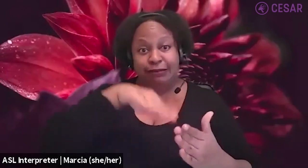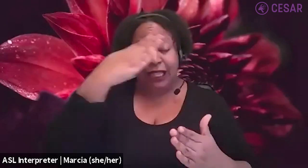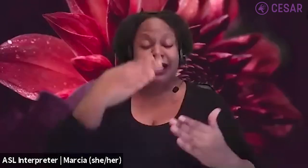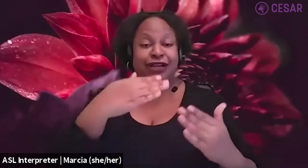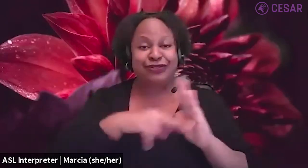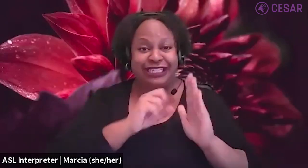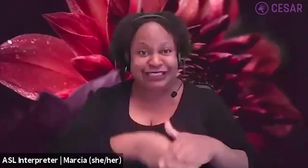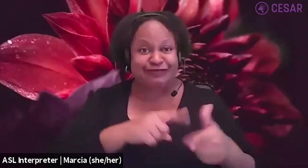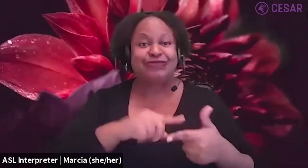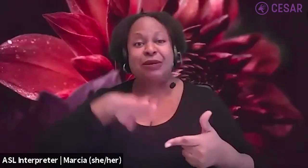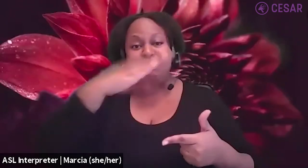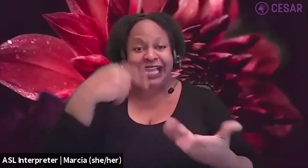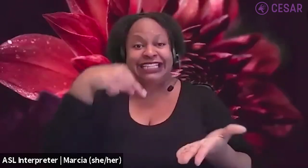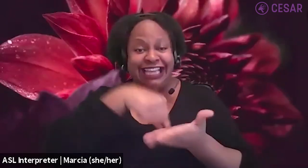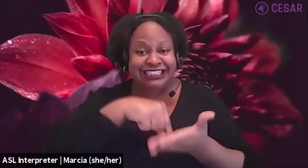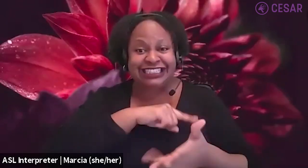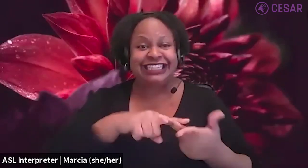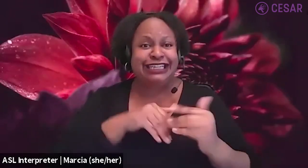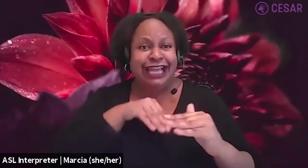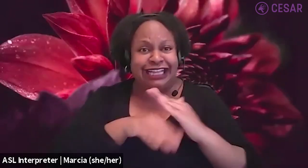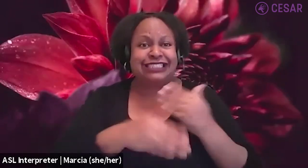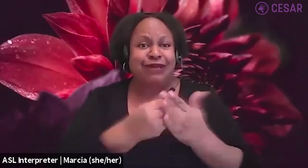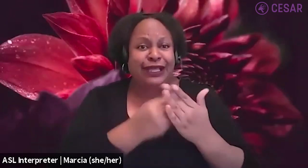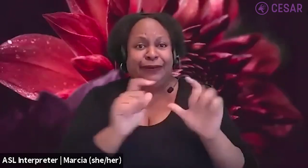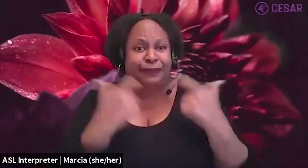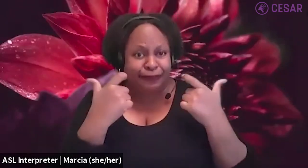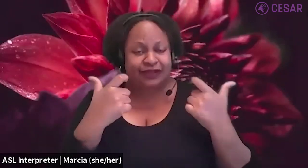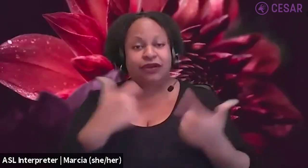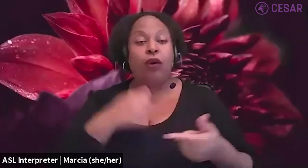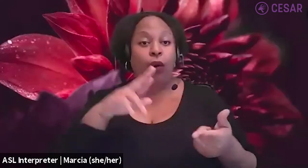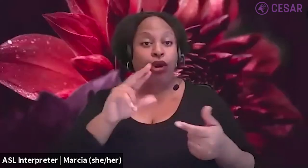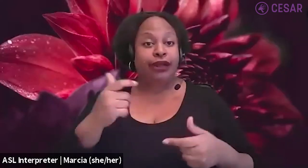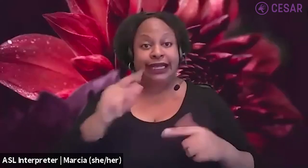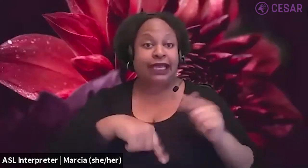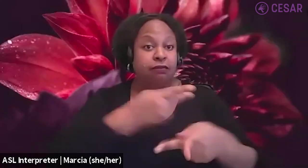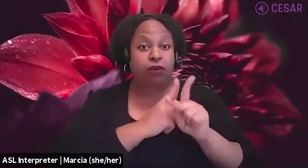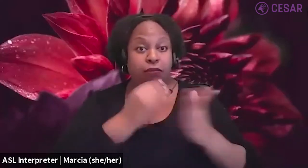access to loans, not having credit or credit being decreased is also happening. The impact of COVID-19